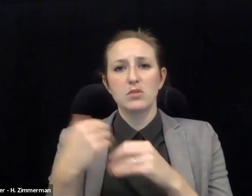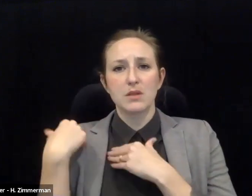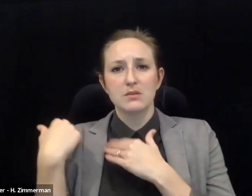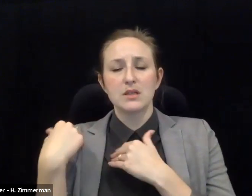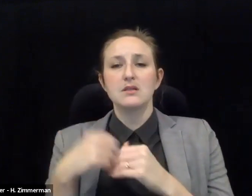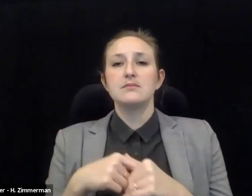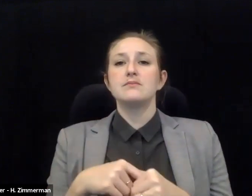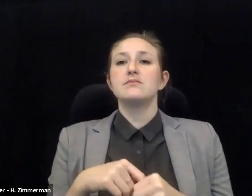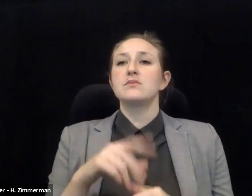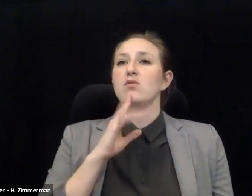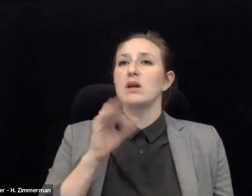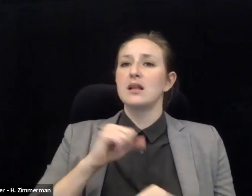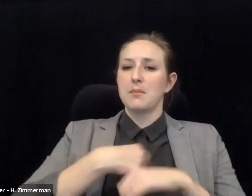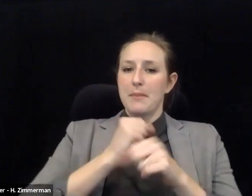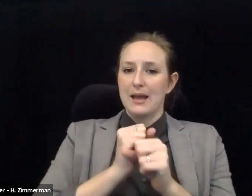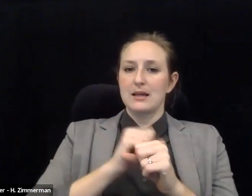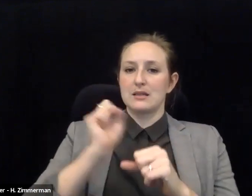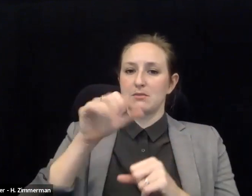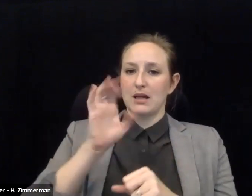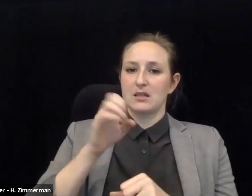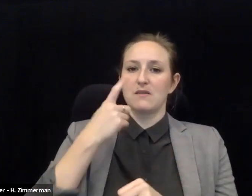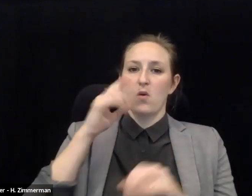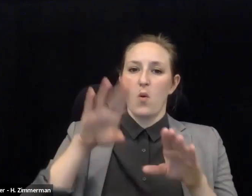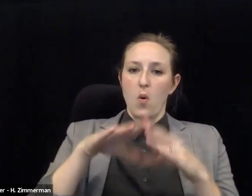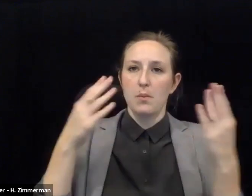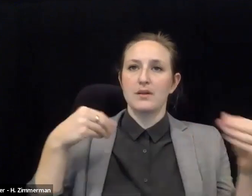Really creating a space for openness and flexibility within the team.